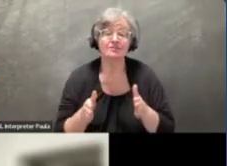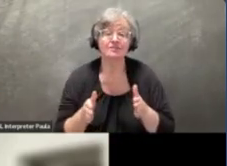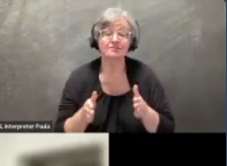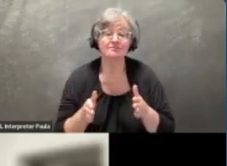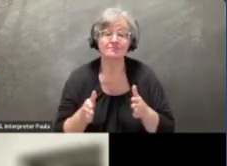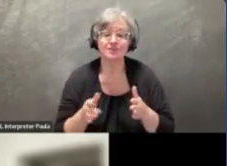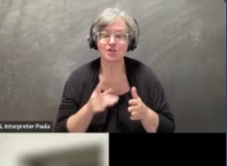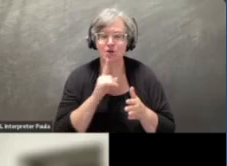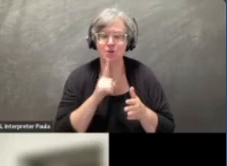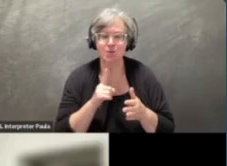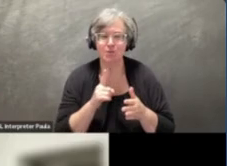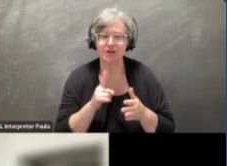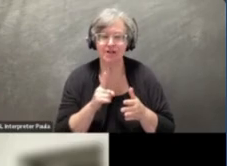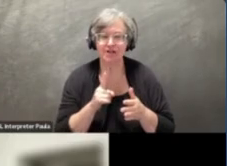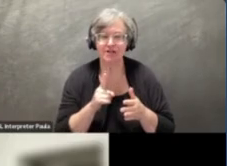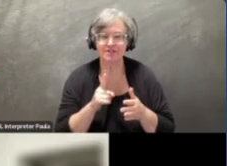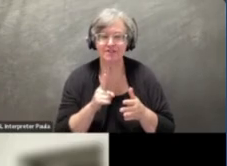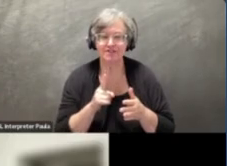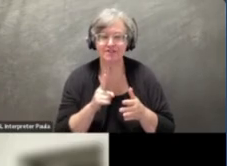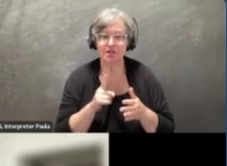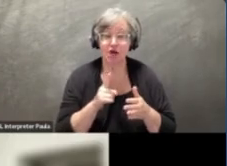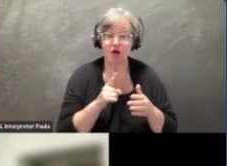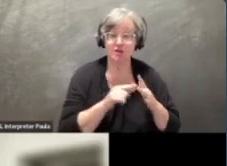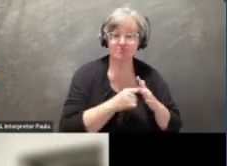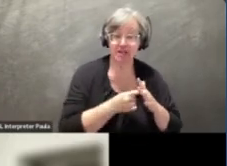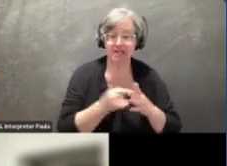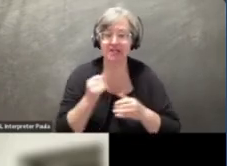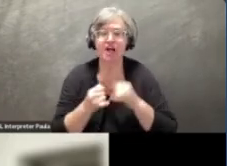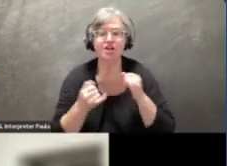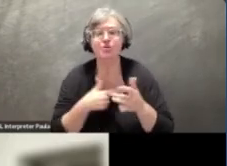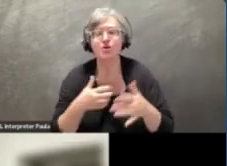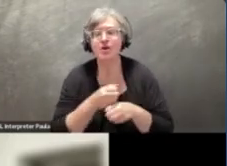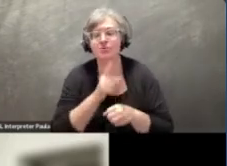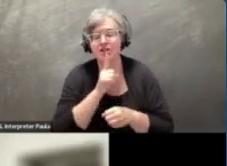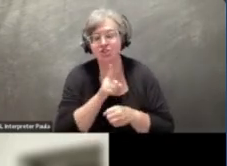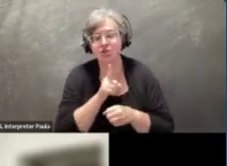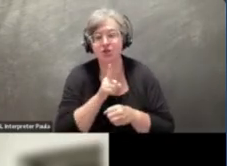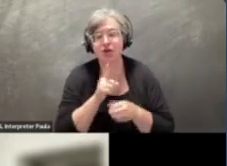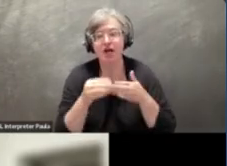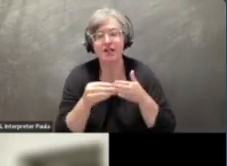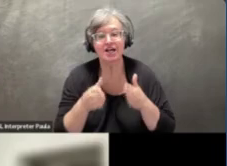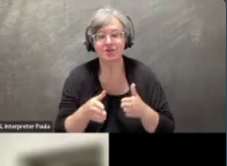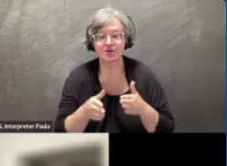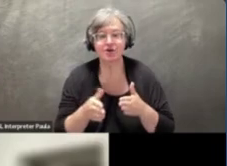really appear at the front end and the back end, because we really want to make sure that leaders are mindful of all of